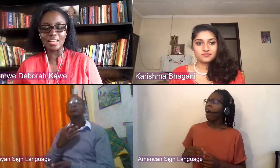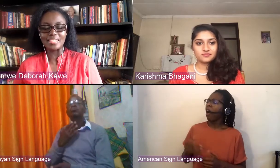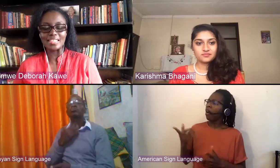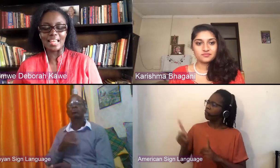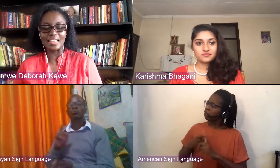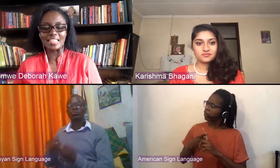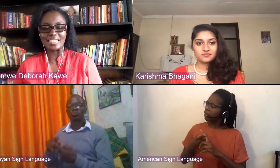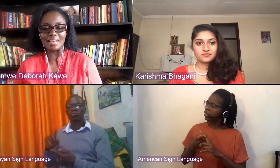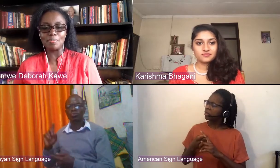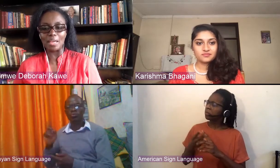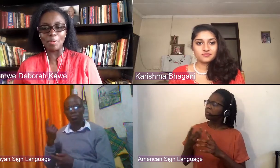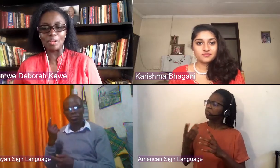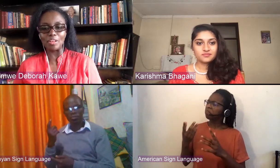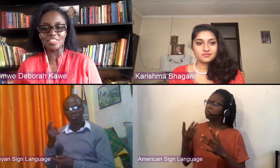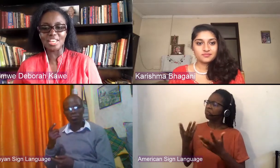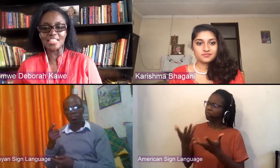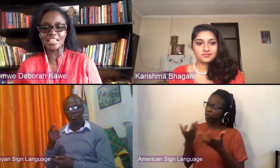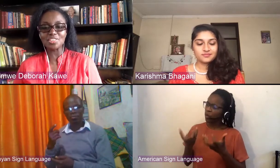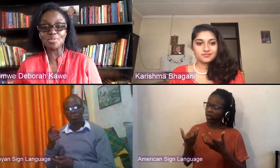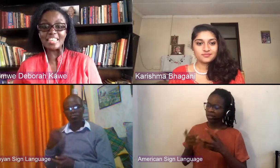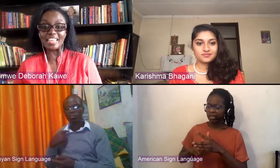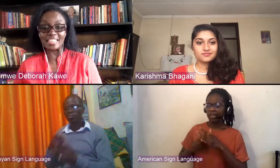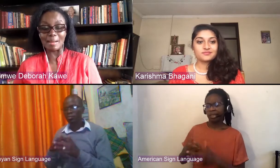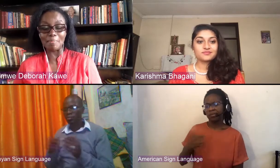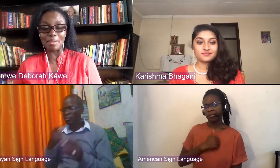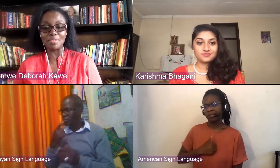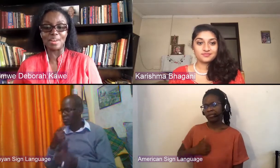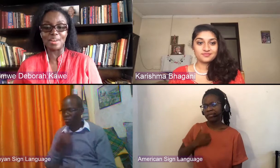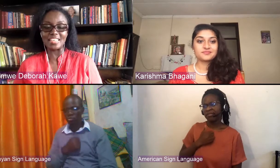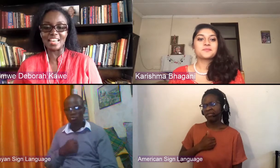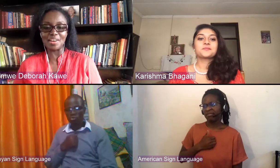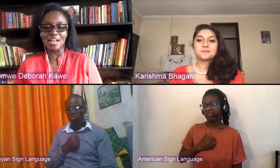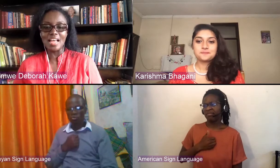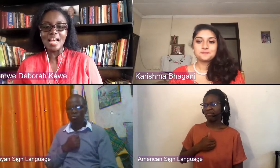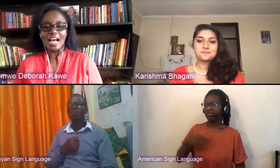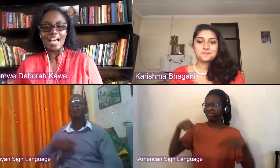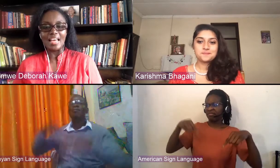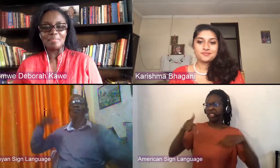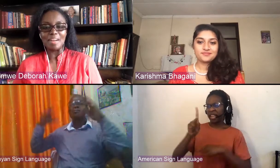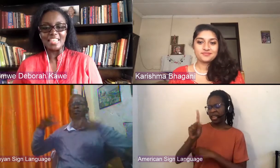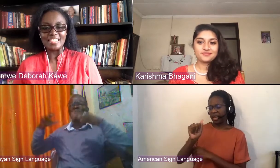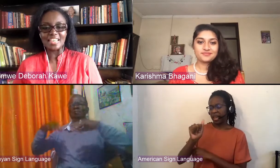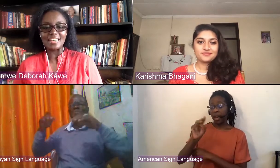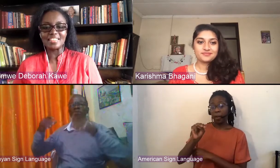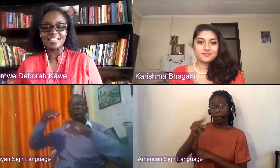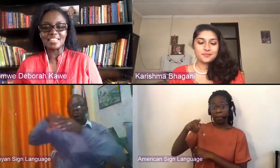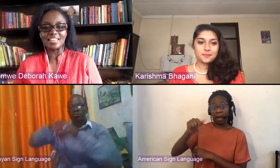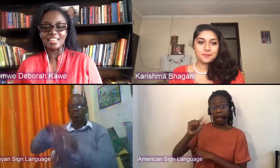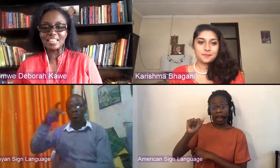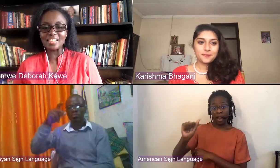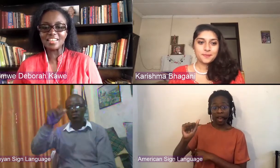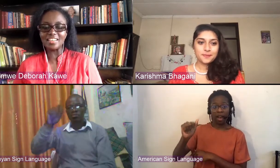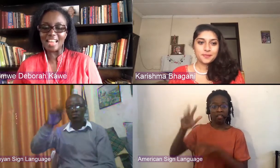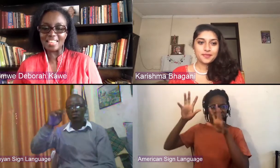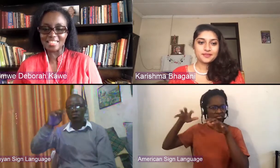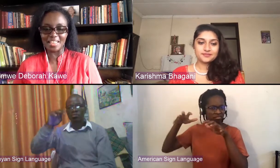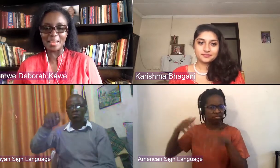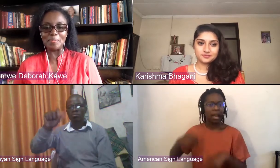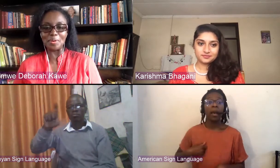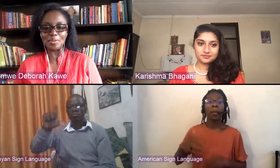I think start by apologizing. It's raining in Kampala right now and my internet is a little unstable.